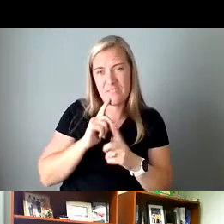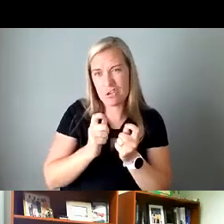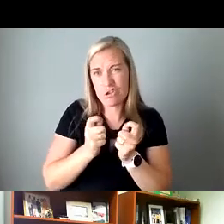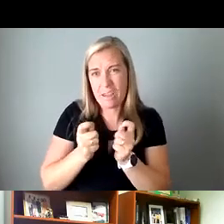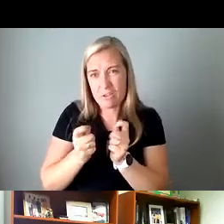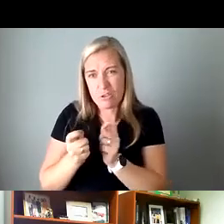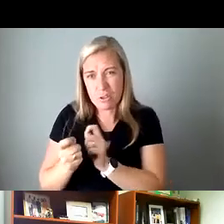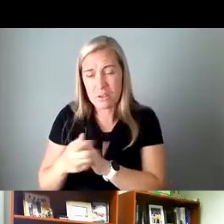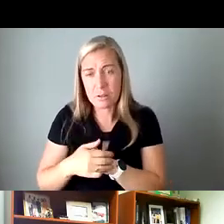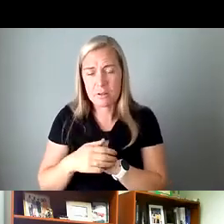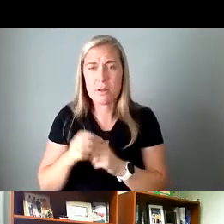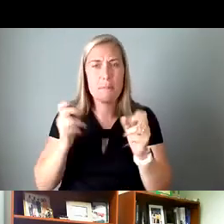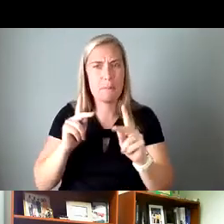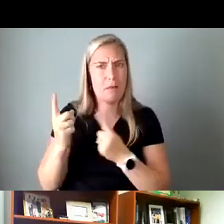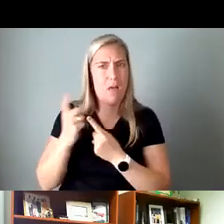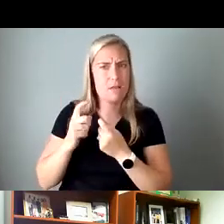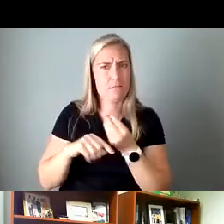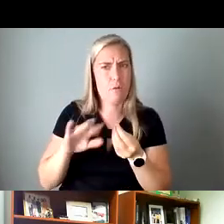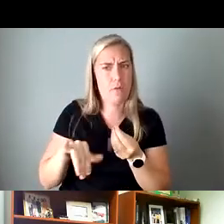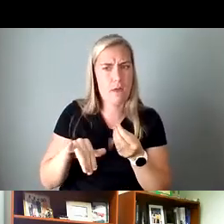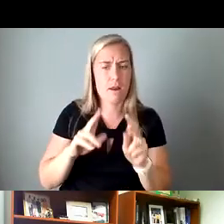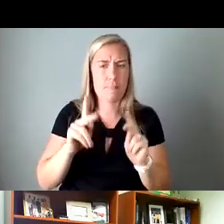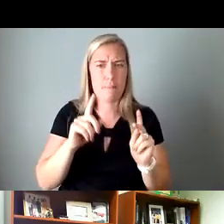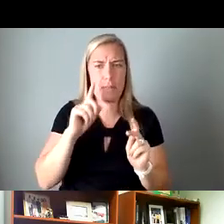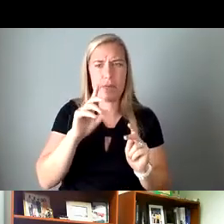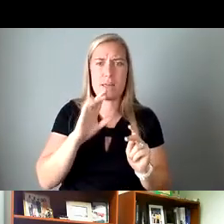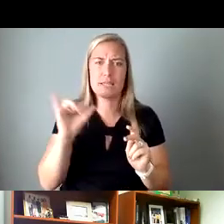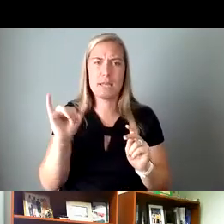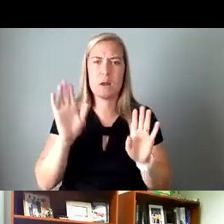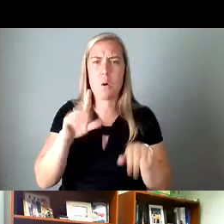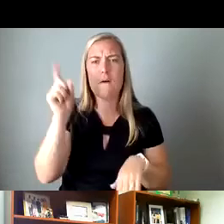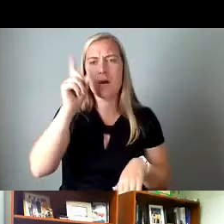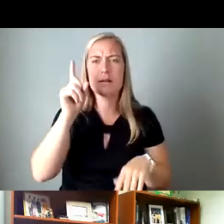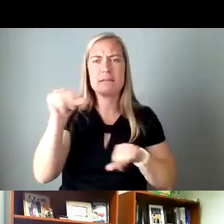and, people sort of treat it as though it's a science fiction type of thing. It's really not.